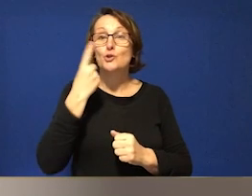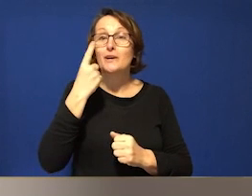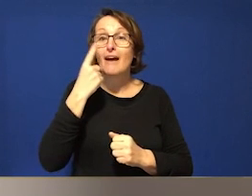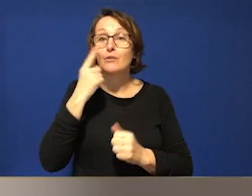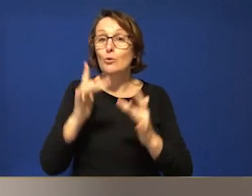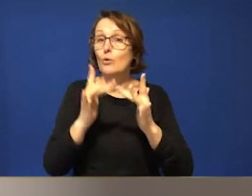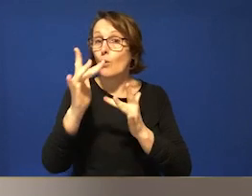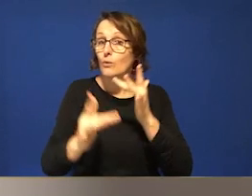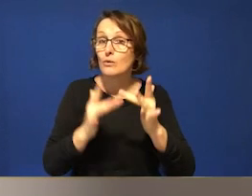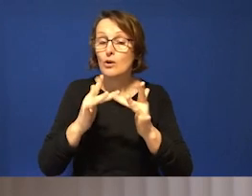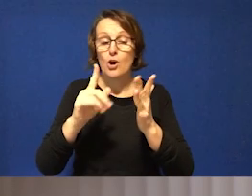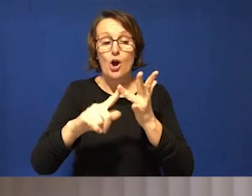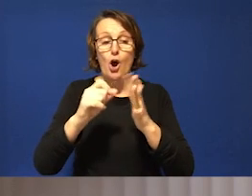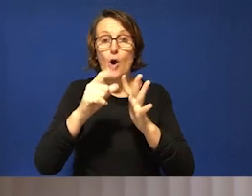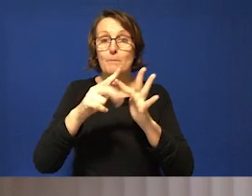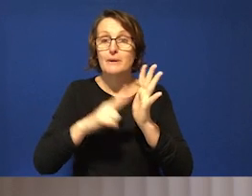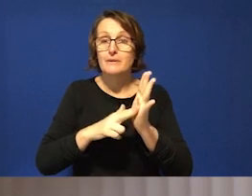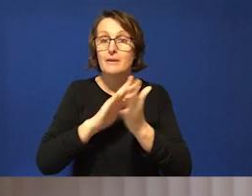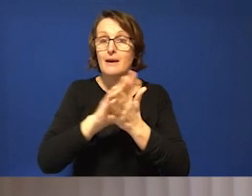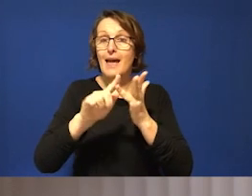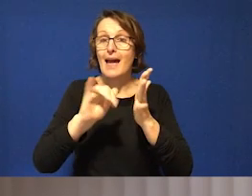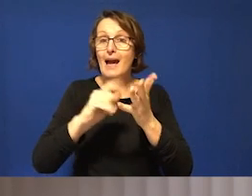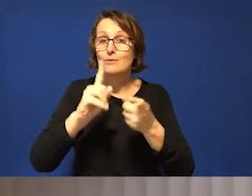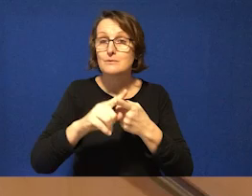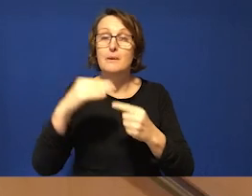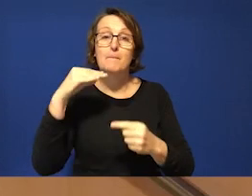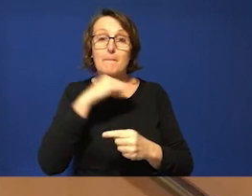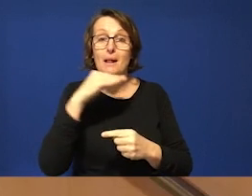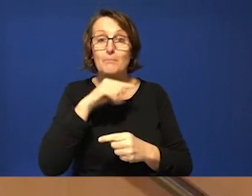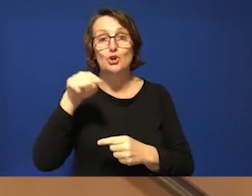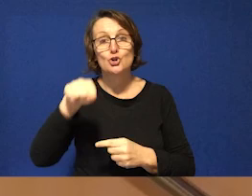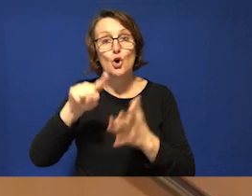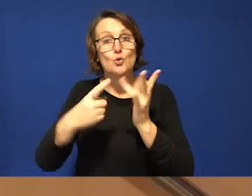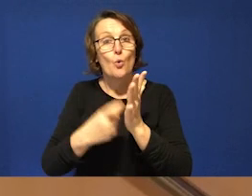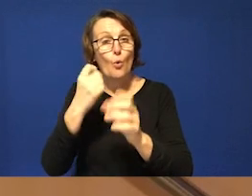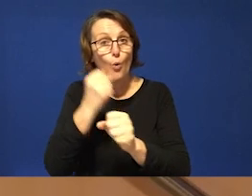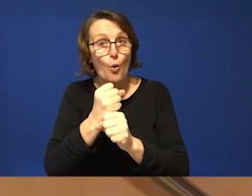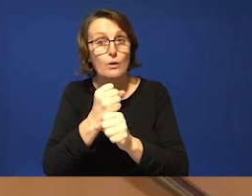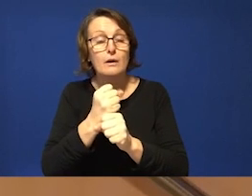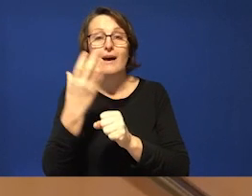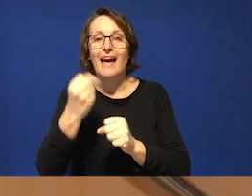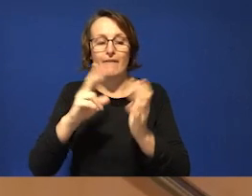openhousemelbourne.org. There'll be a whole lot of virtual tours